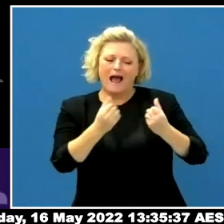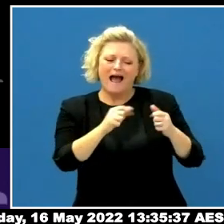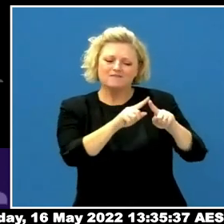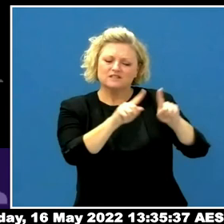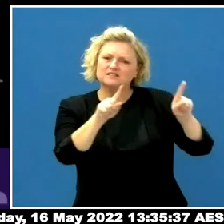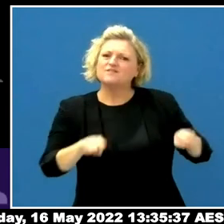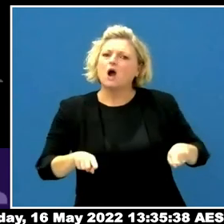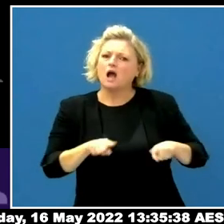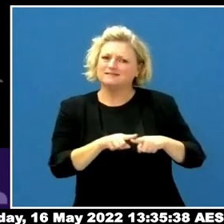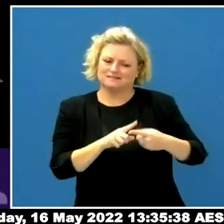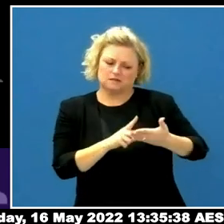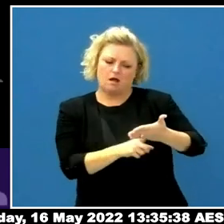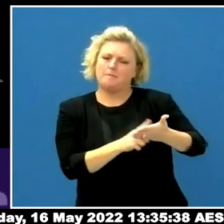We use picture cards.